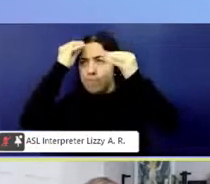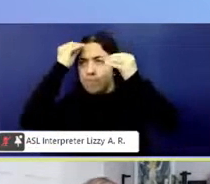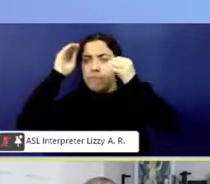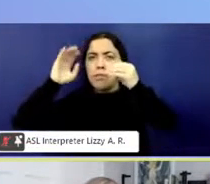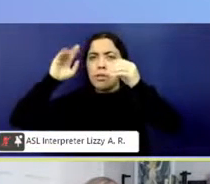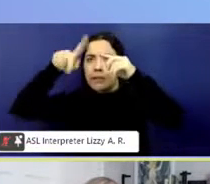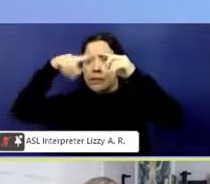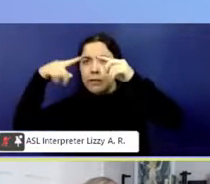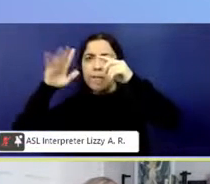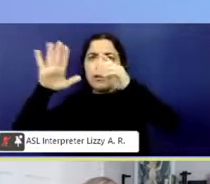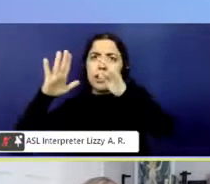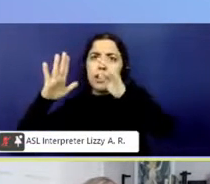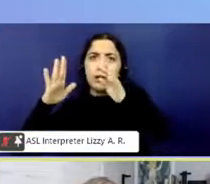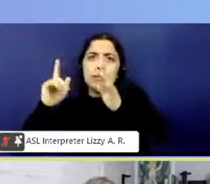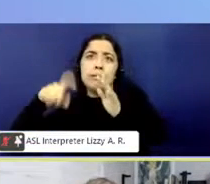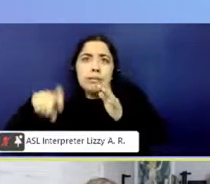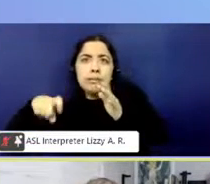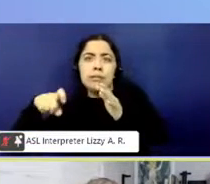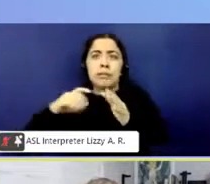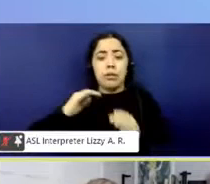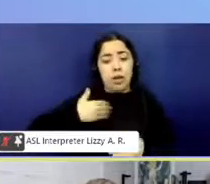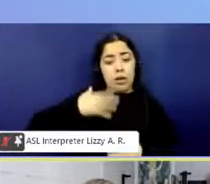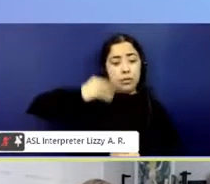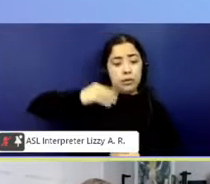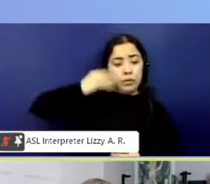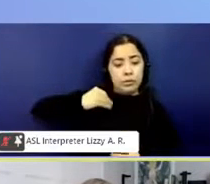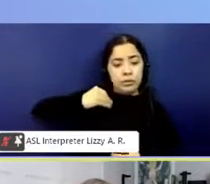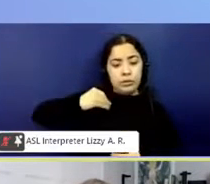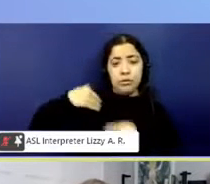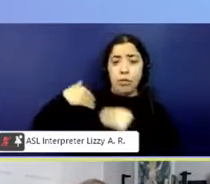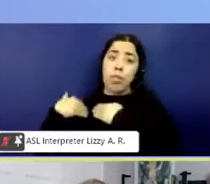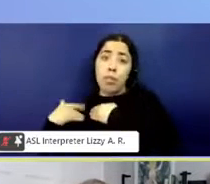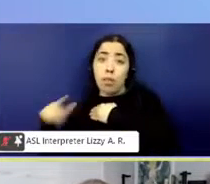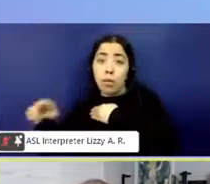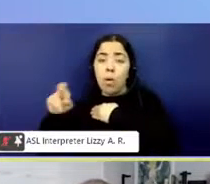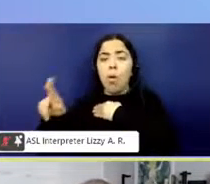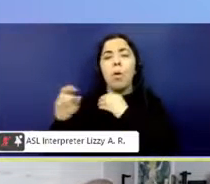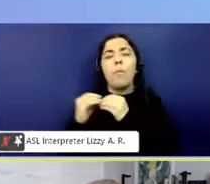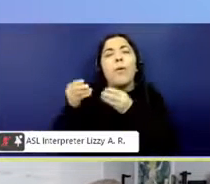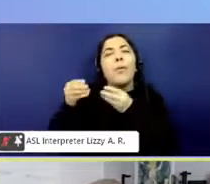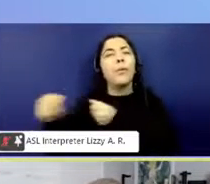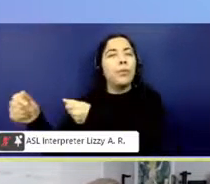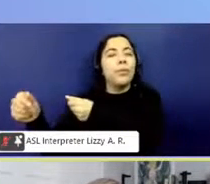place on users are there some types of cognitive demands that are especially